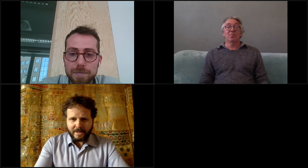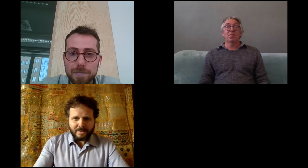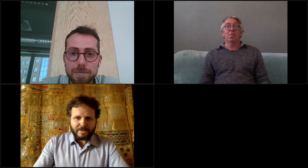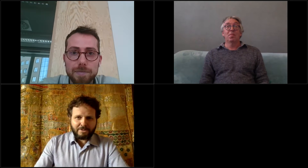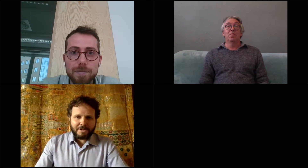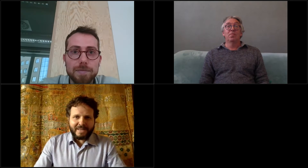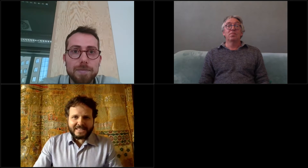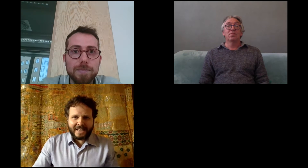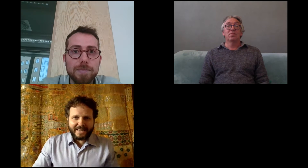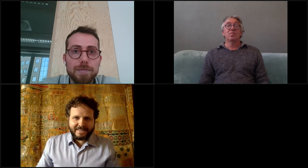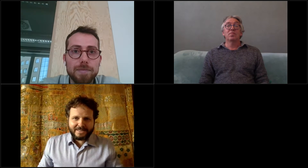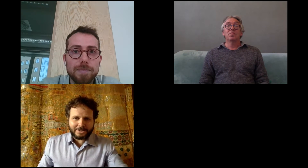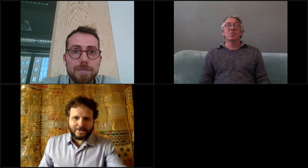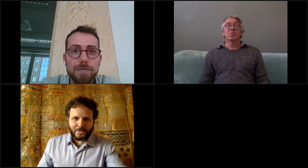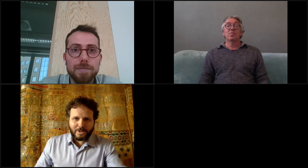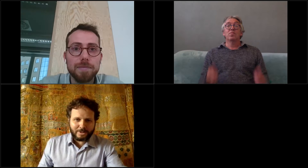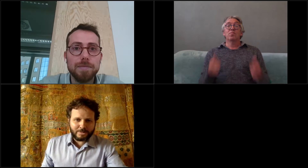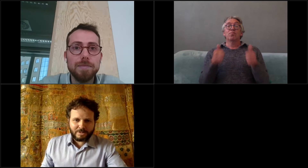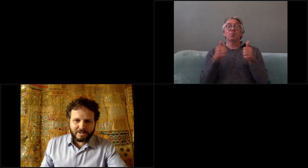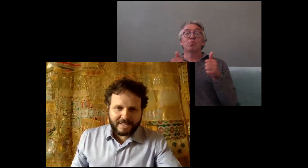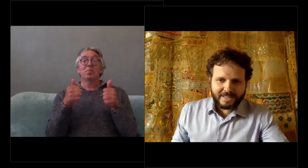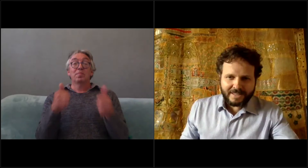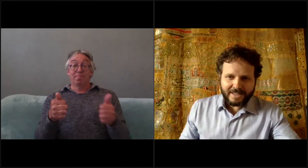Thank you very much, Haydn. Welcome everybody.